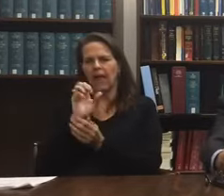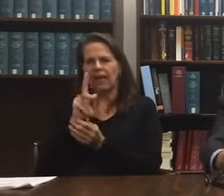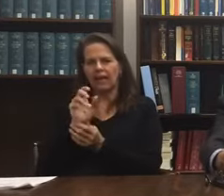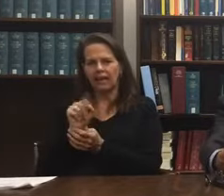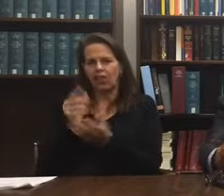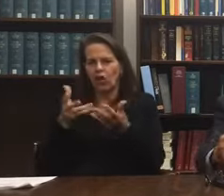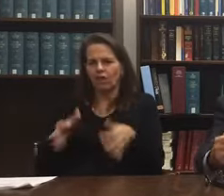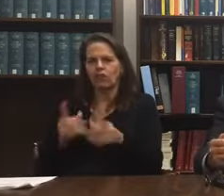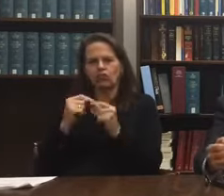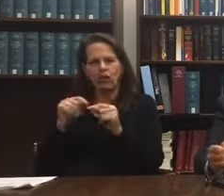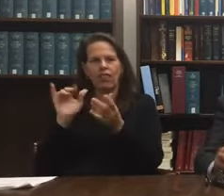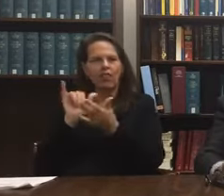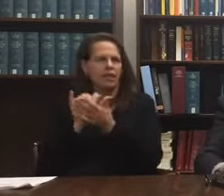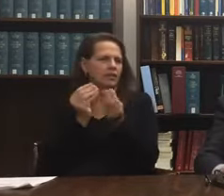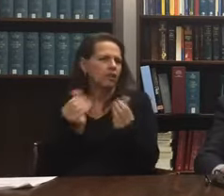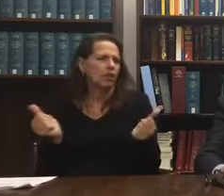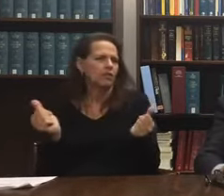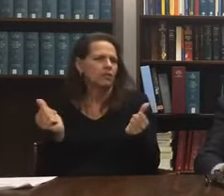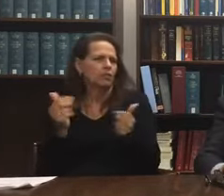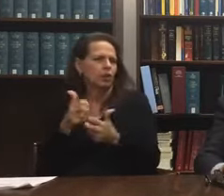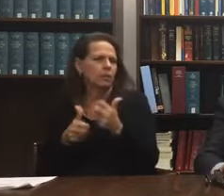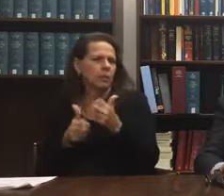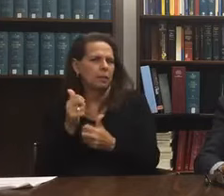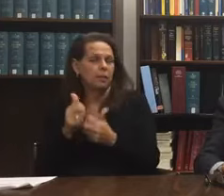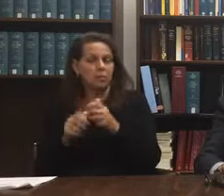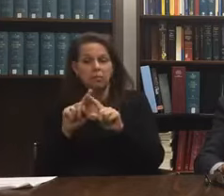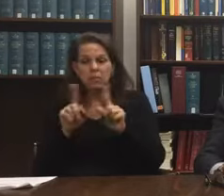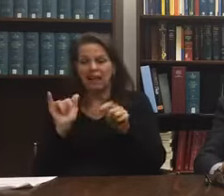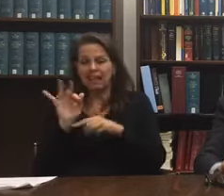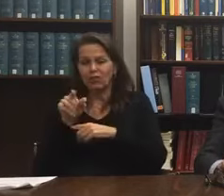to solve the problem if you do have a nurse testify there is